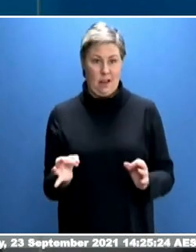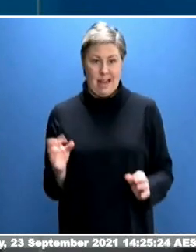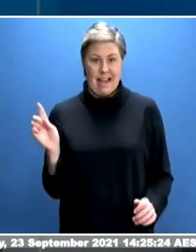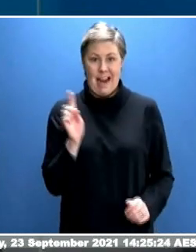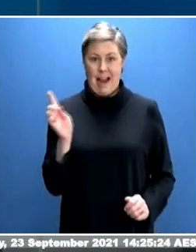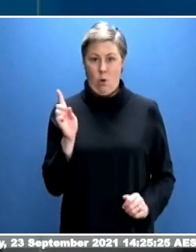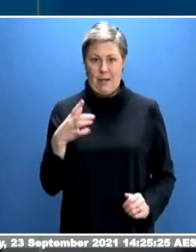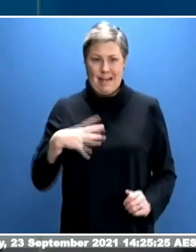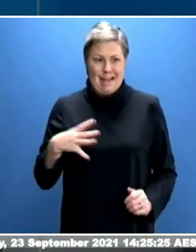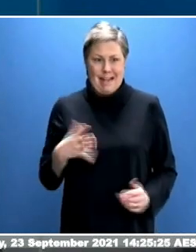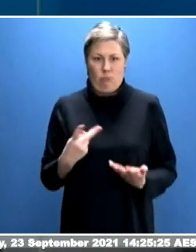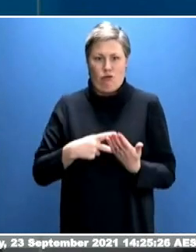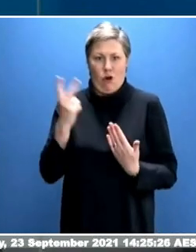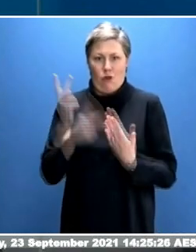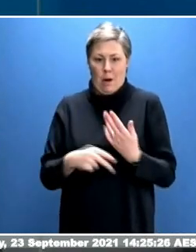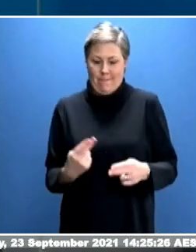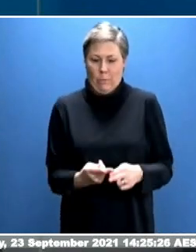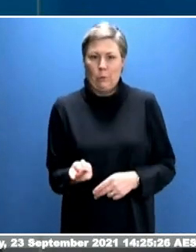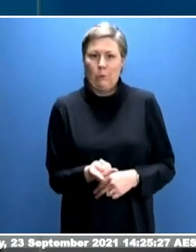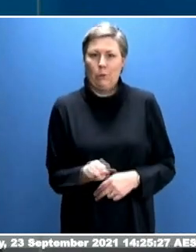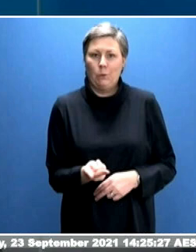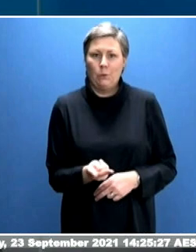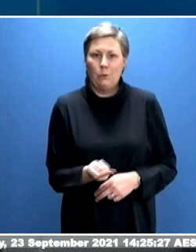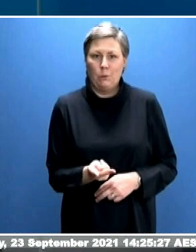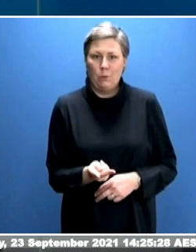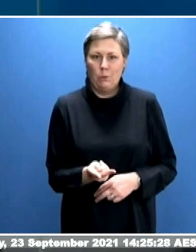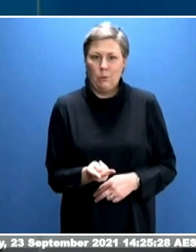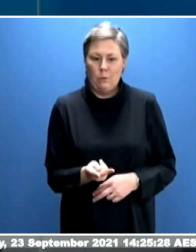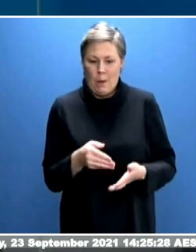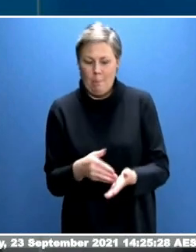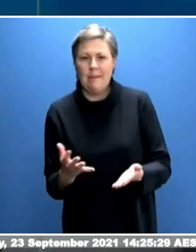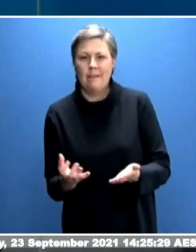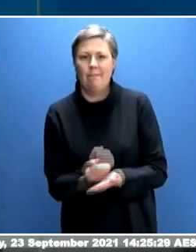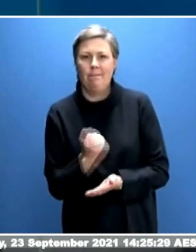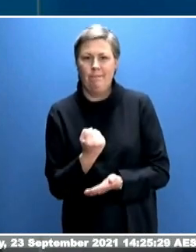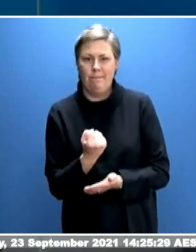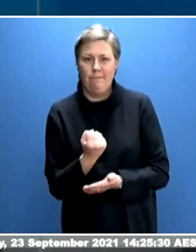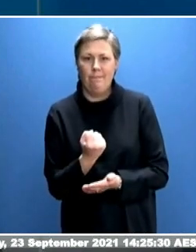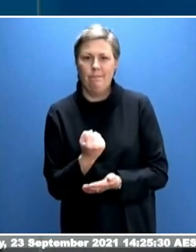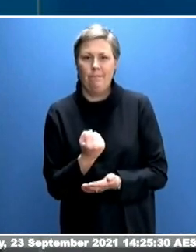for these two young people that would keep them safe, and from that point it